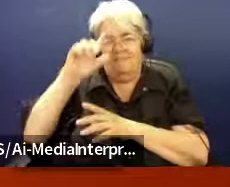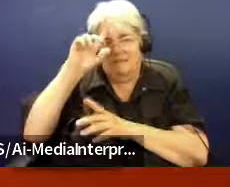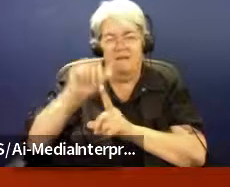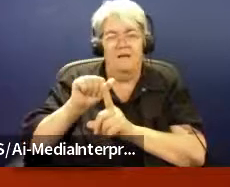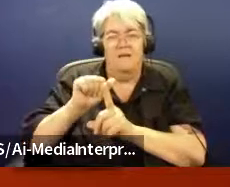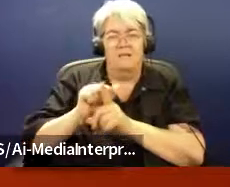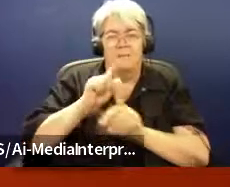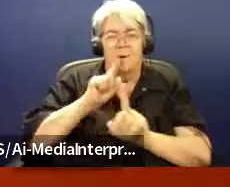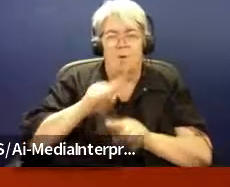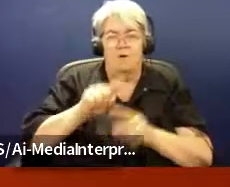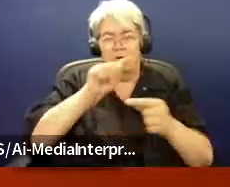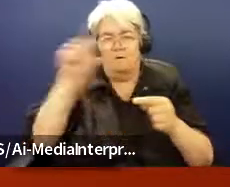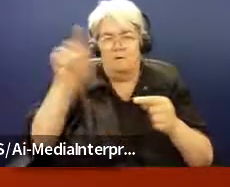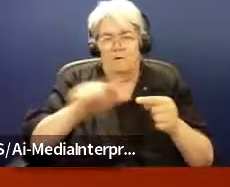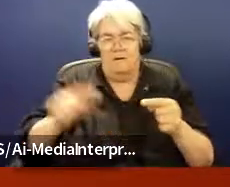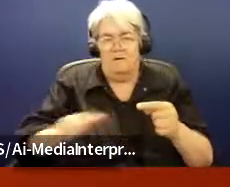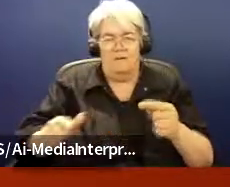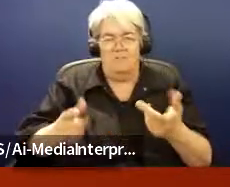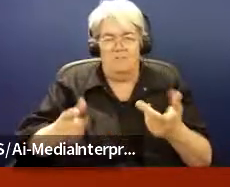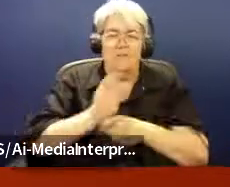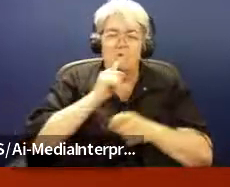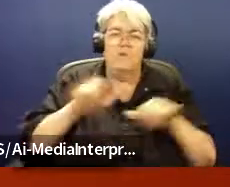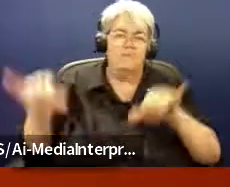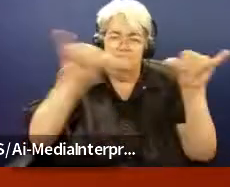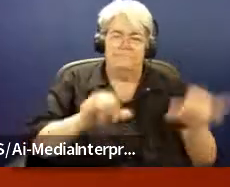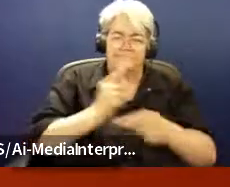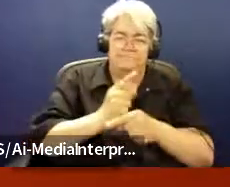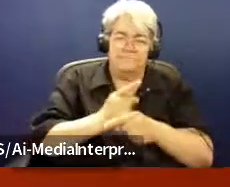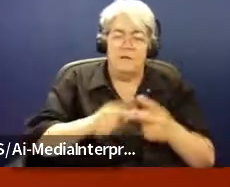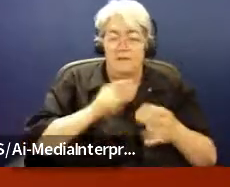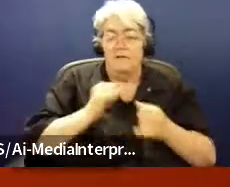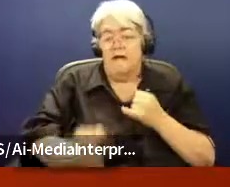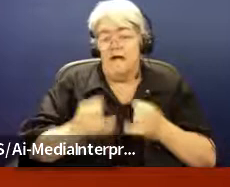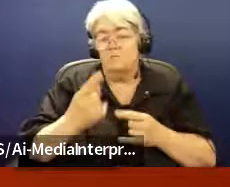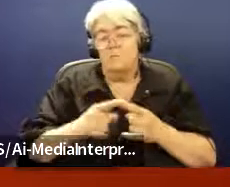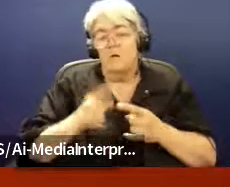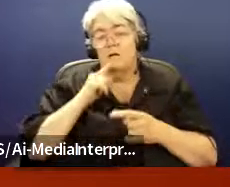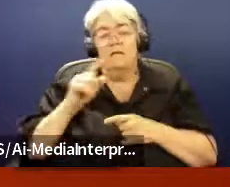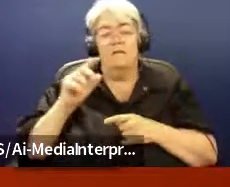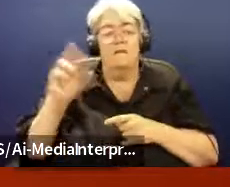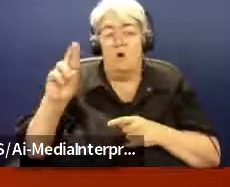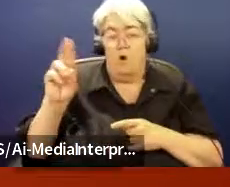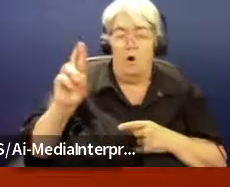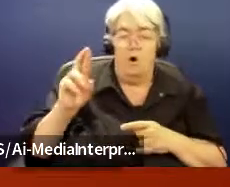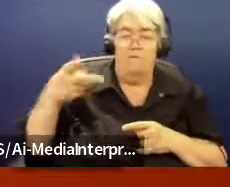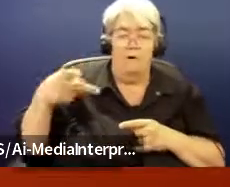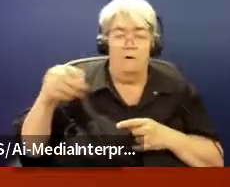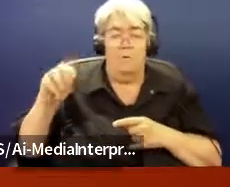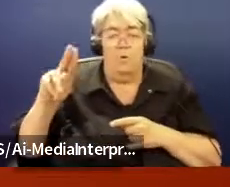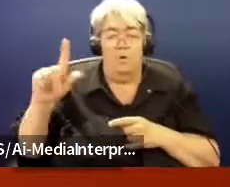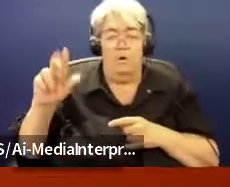content on the homepage and then on the about us page you've got the Skip to main content block is going to be